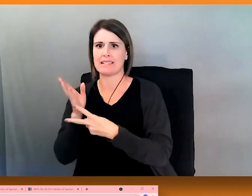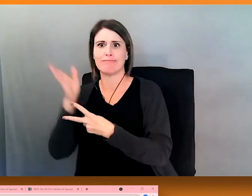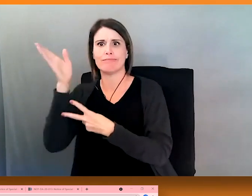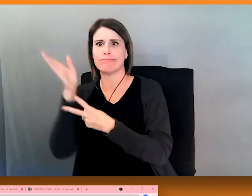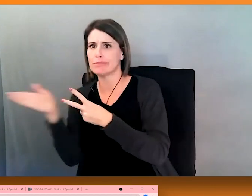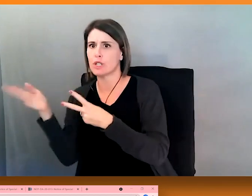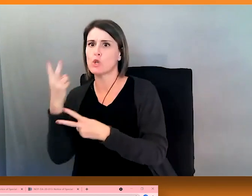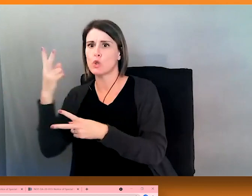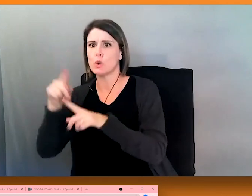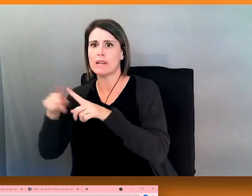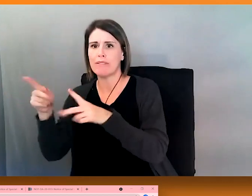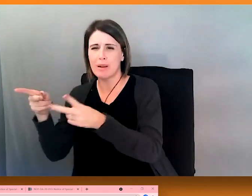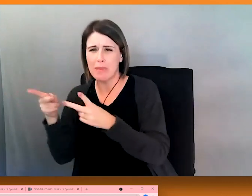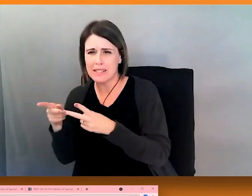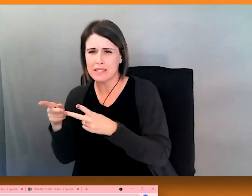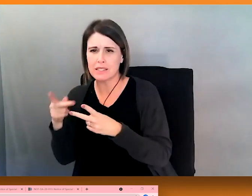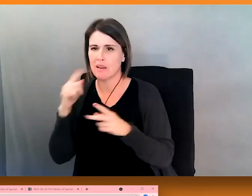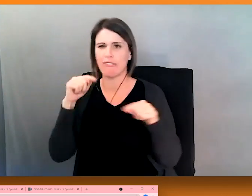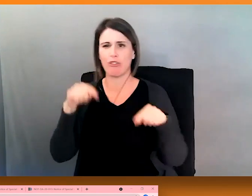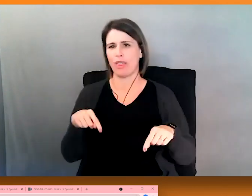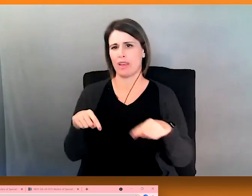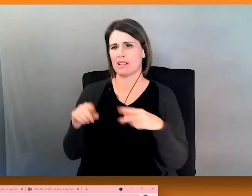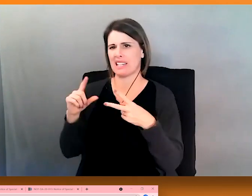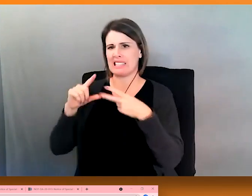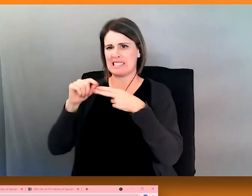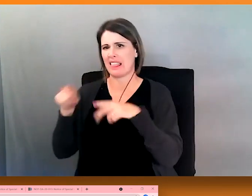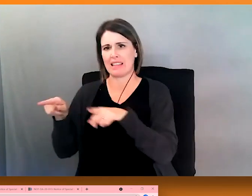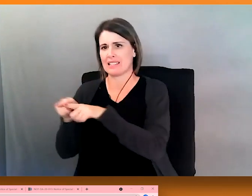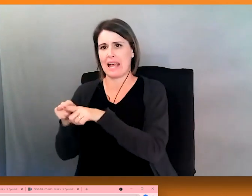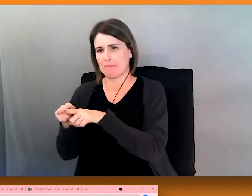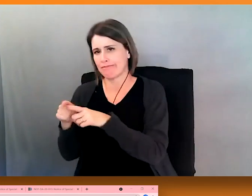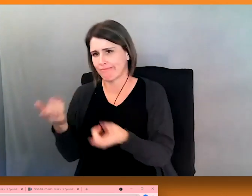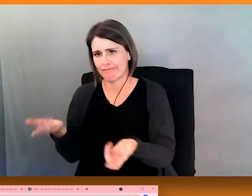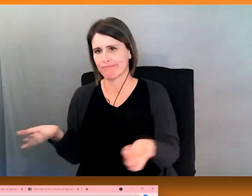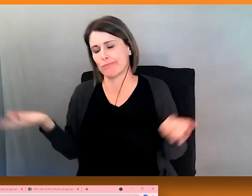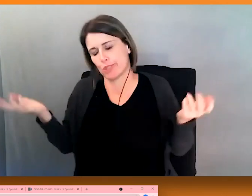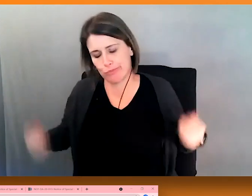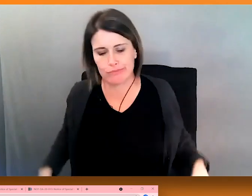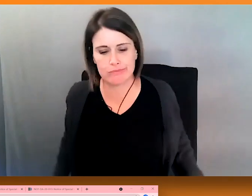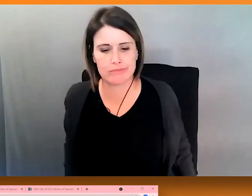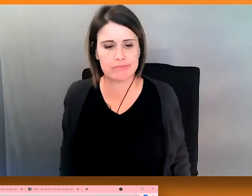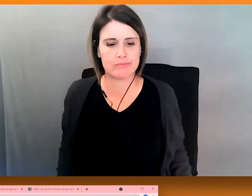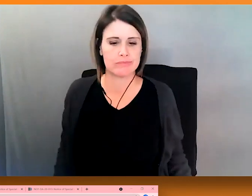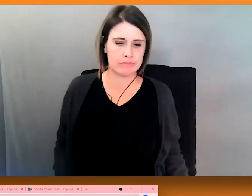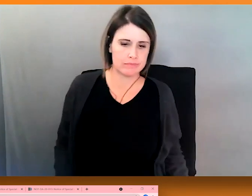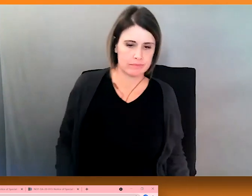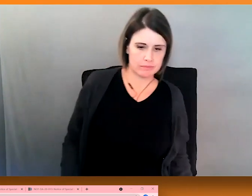and then maybe the sponsor website depending on how its coded, so...